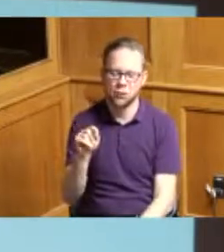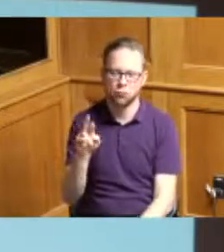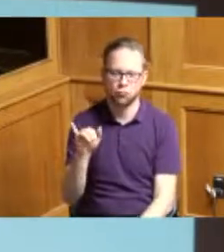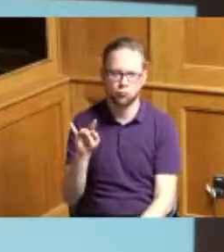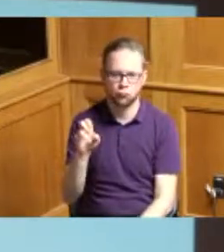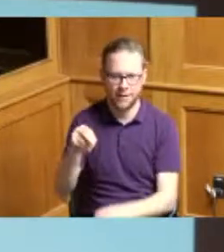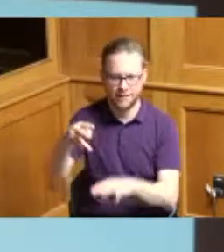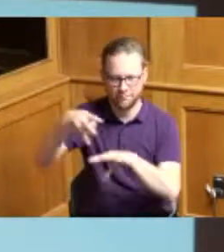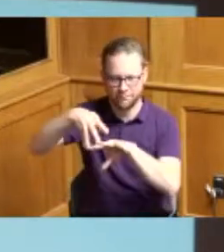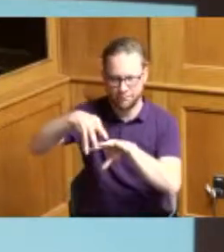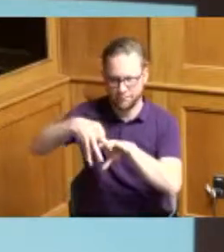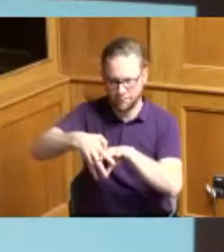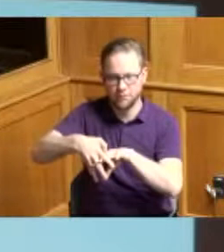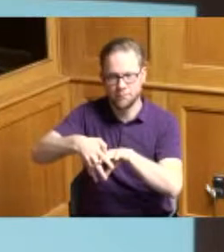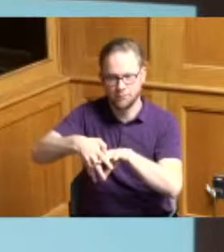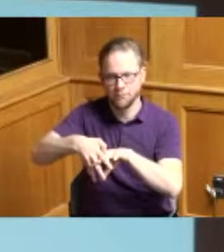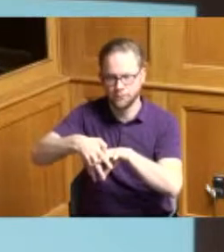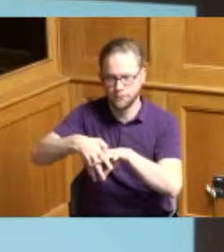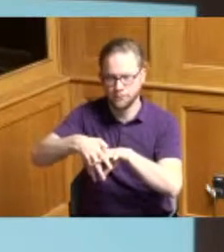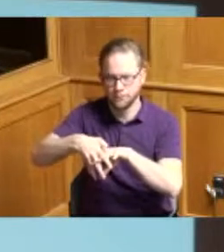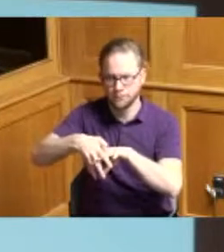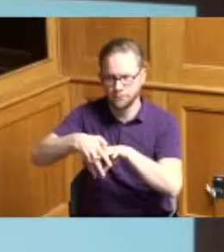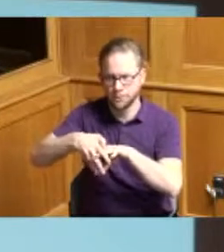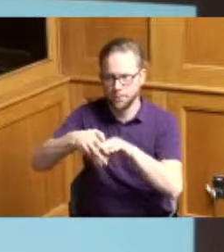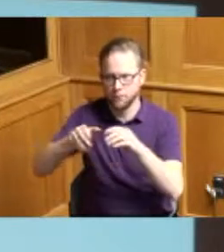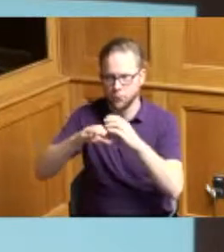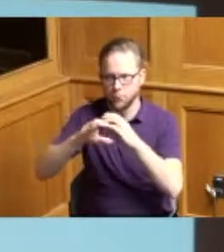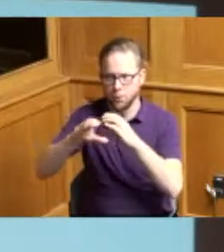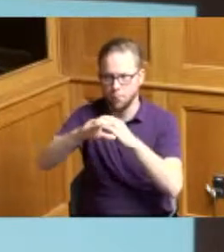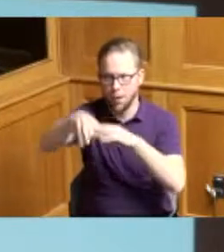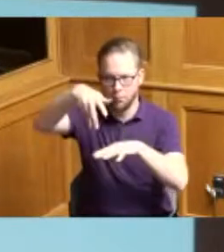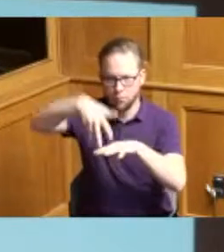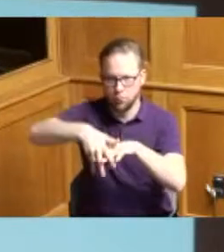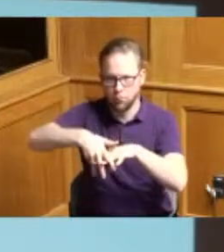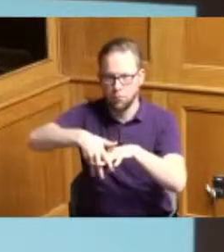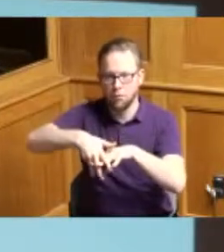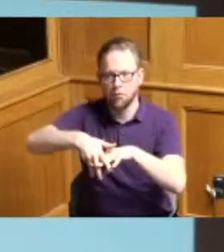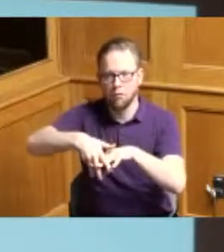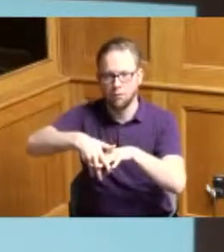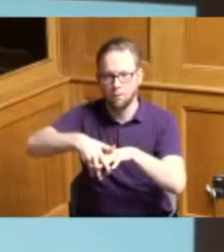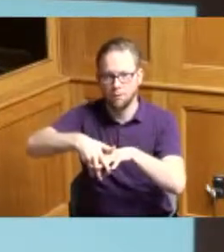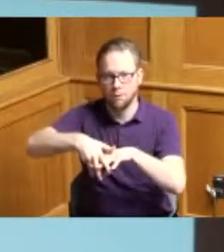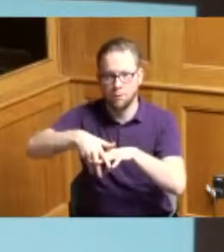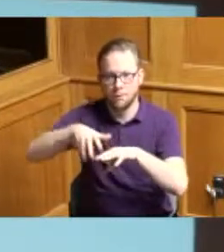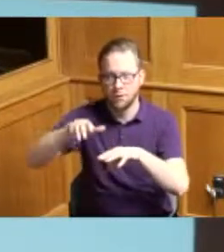INI is used for that so what is infiltration and inflow those are flows that are extraneous